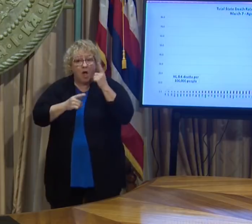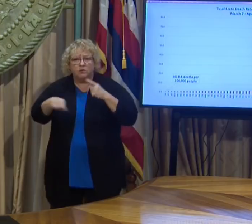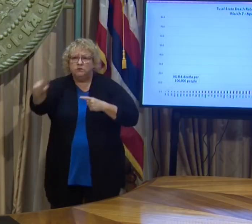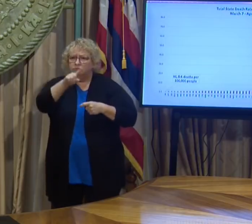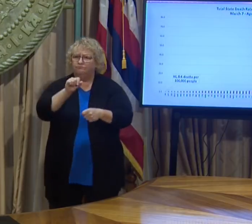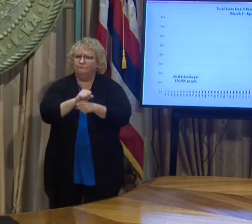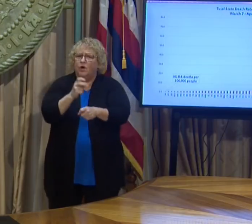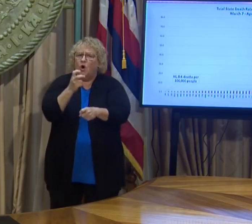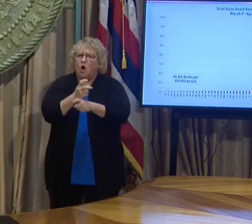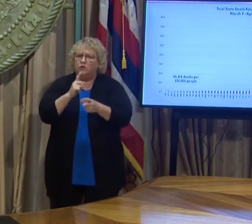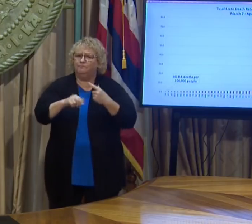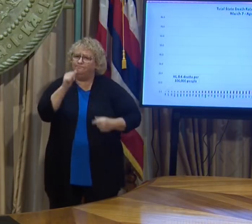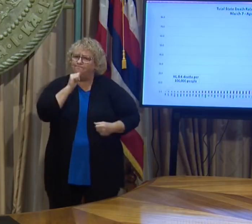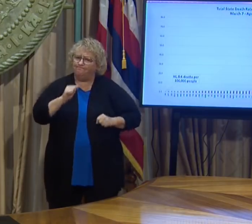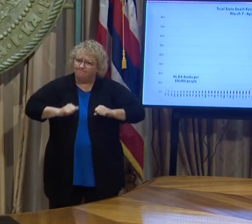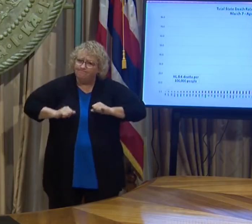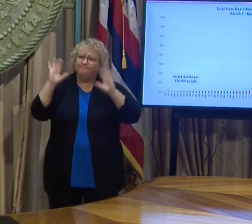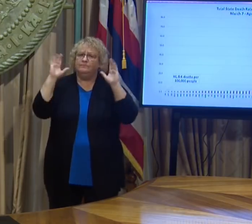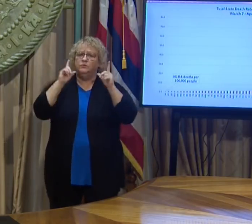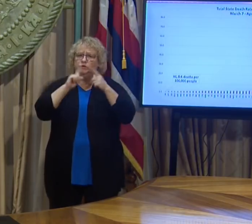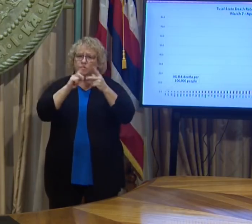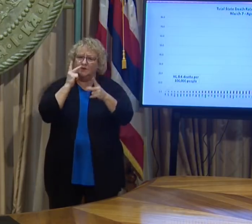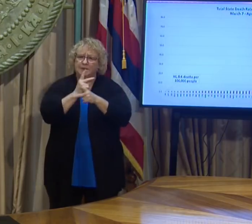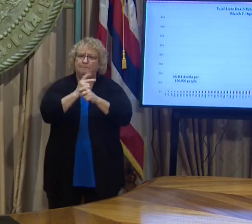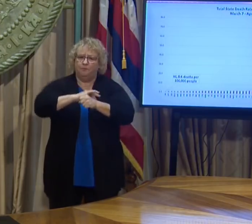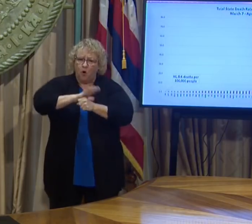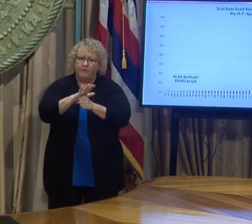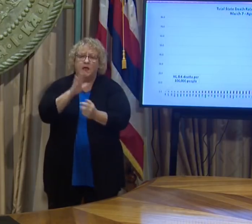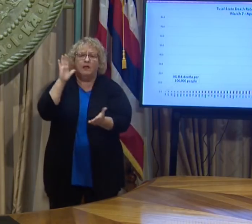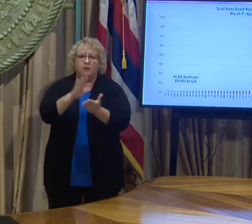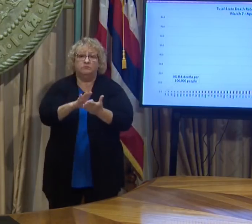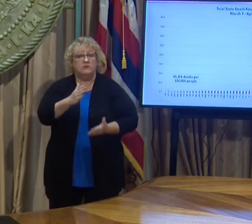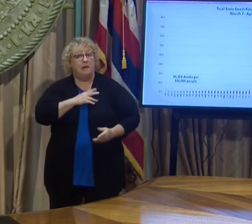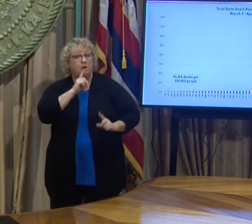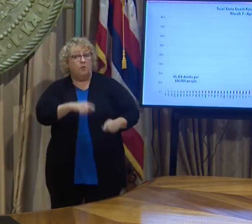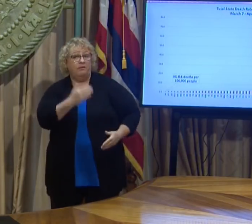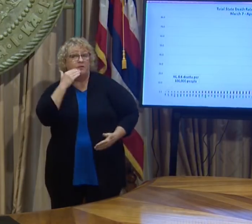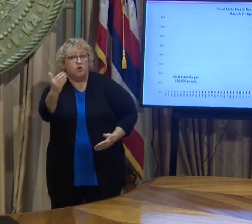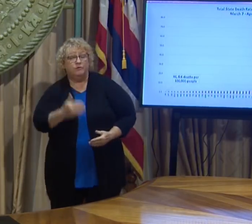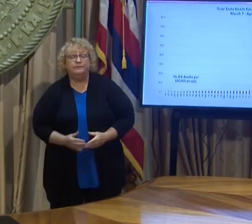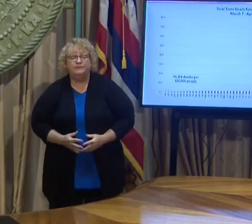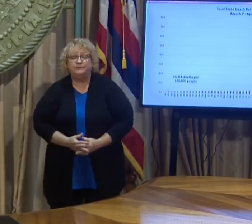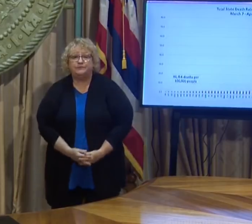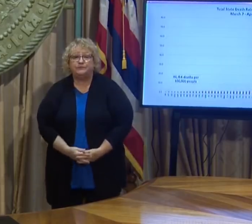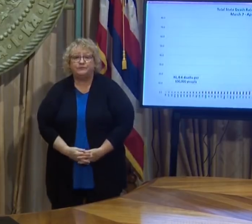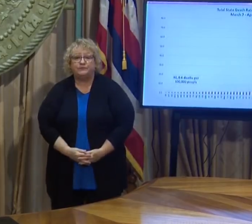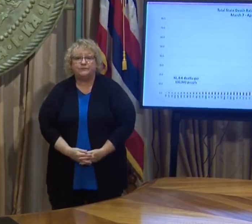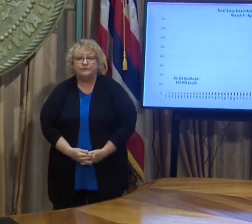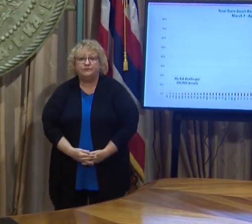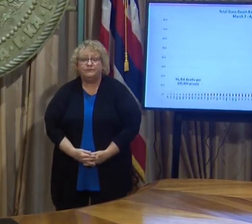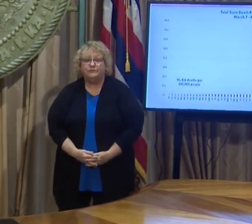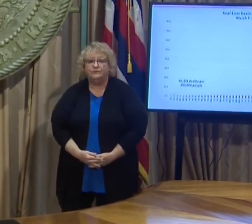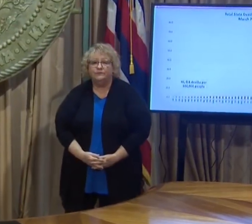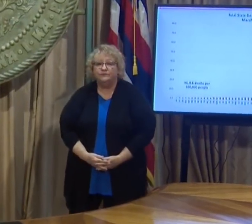THAT IS BECAUSE OF ALL THE EFFORTS THAT HAVE BEEN MADE AMONG ALL OF THE TO HELP CONTROL THIS PROBLEM HERE IN HAWAII.